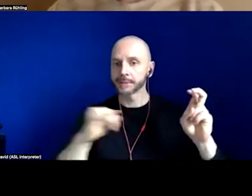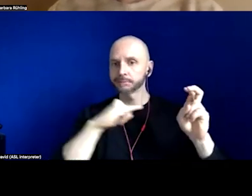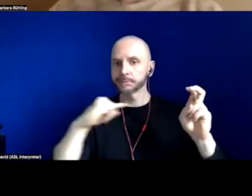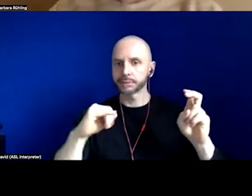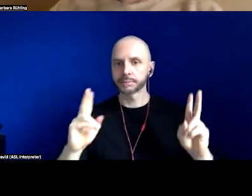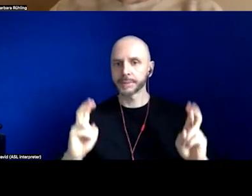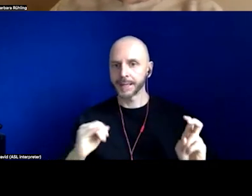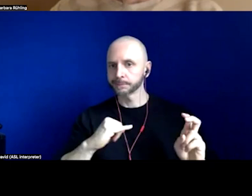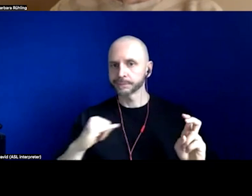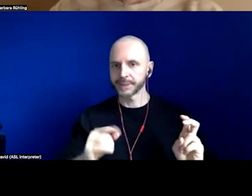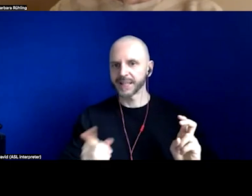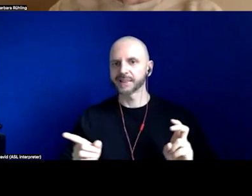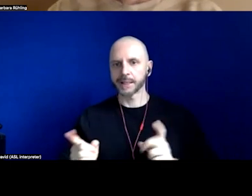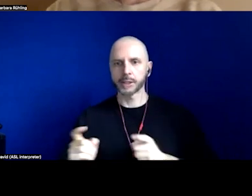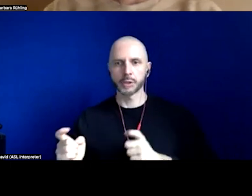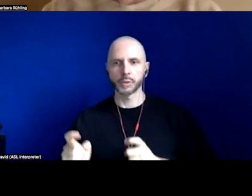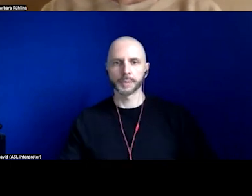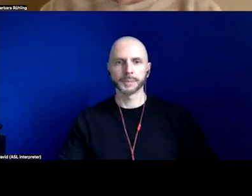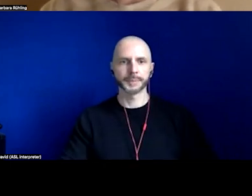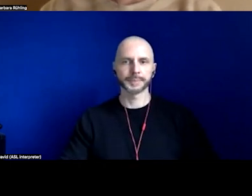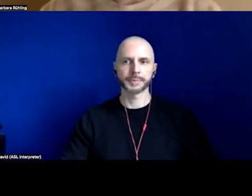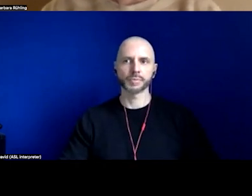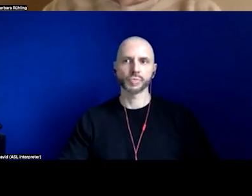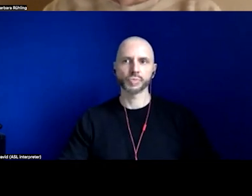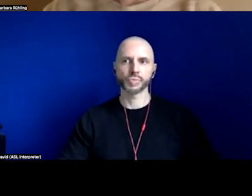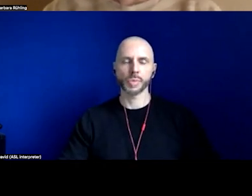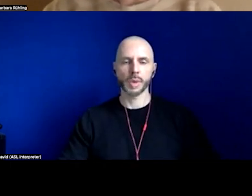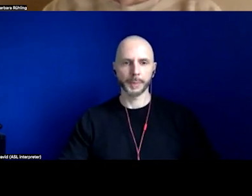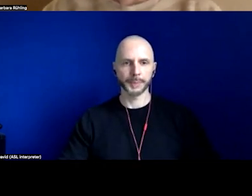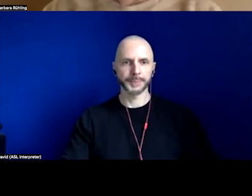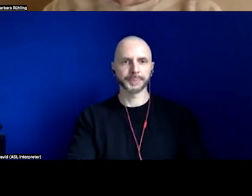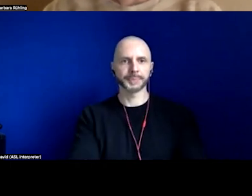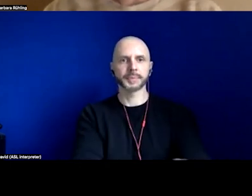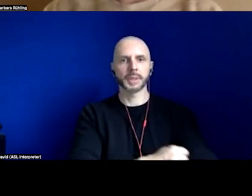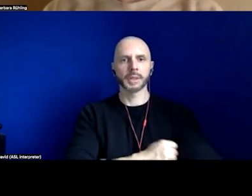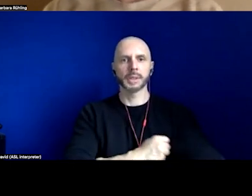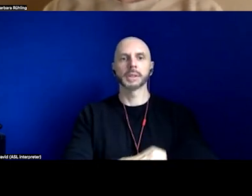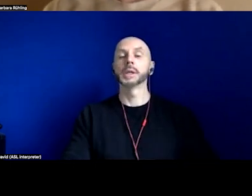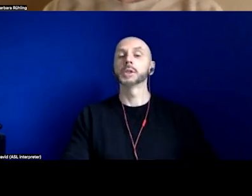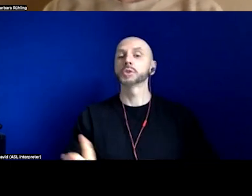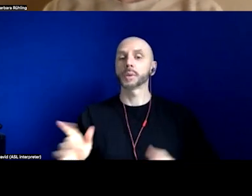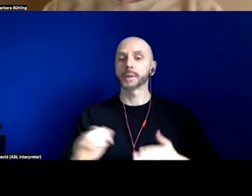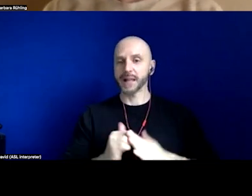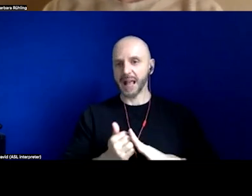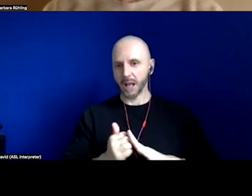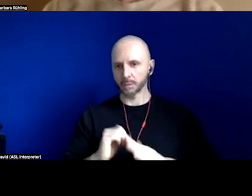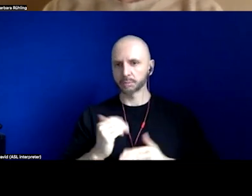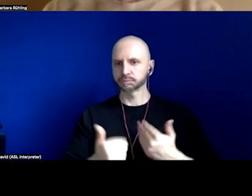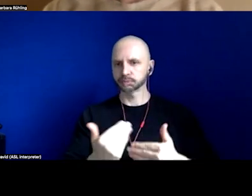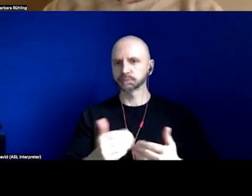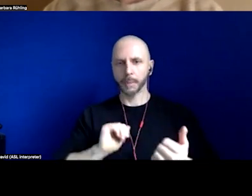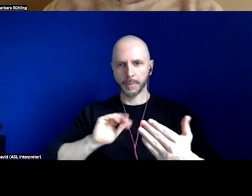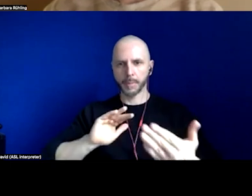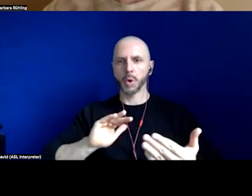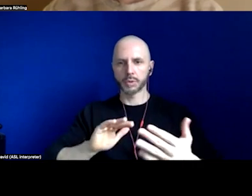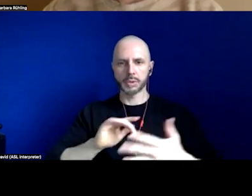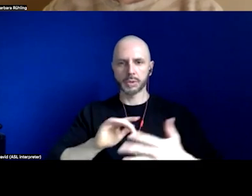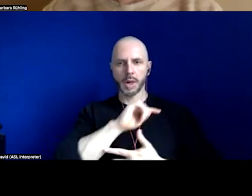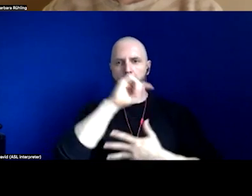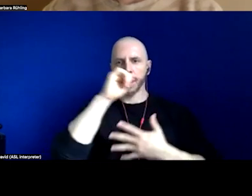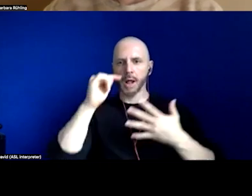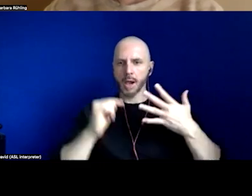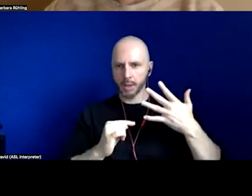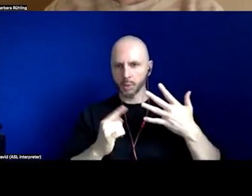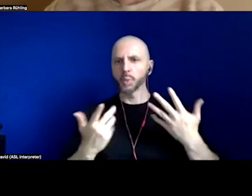we've tried this out now with groups of experts, and please take this with a grain of salt because